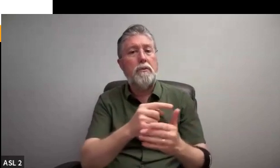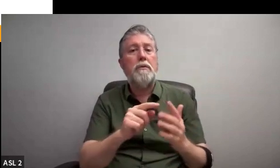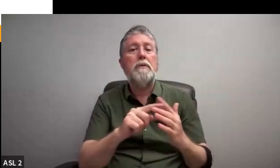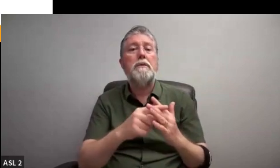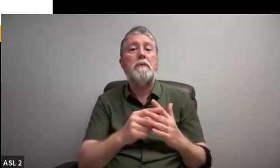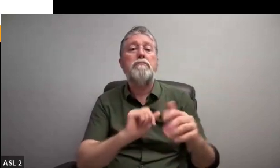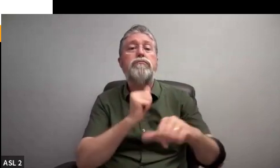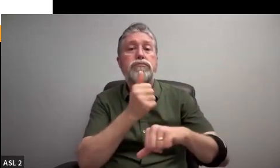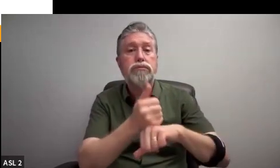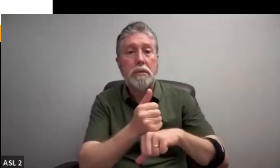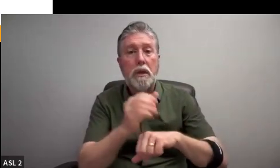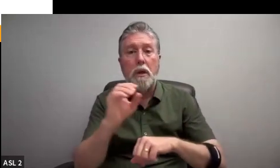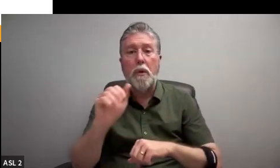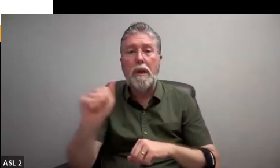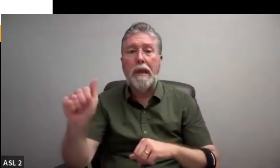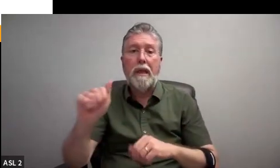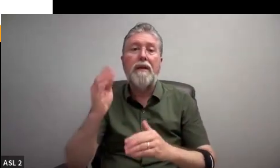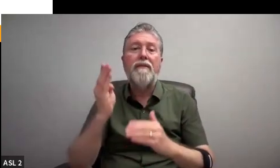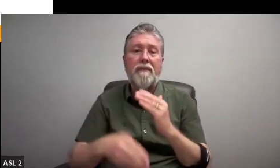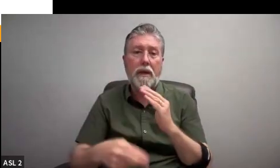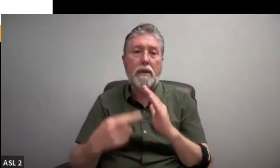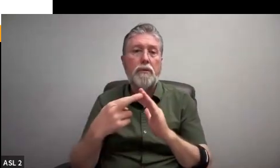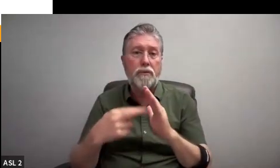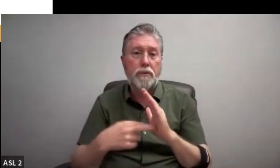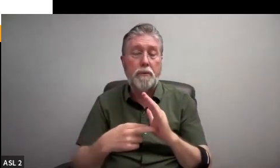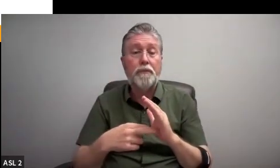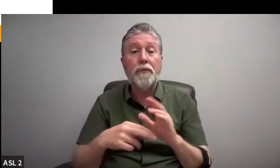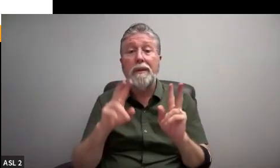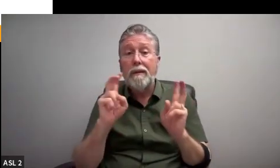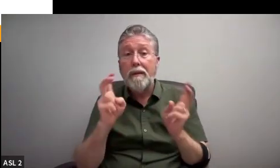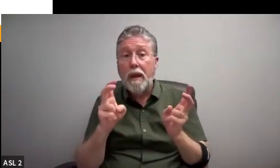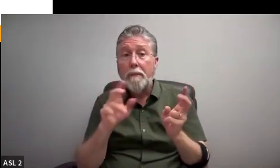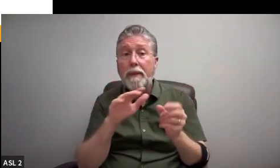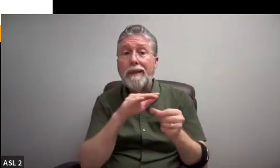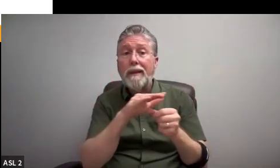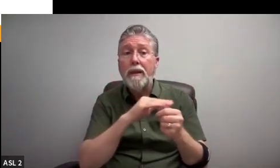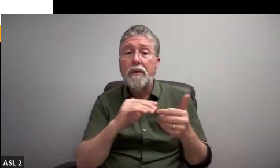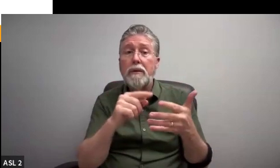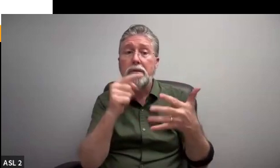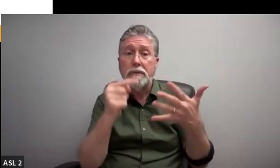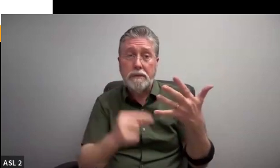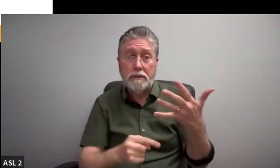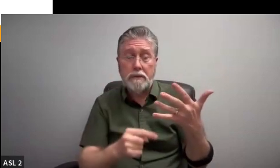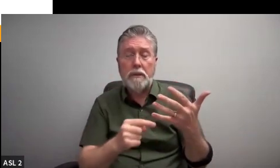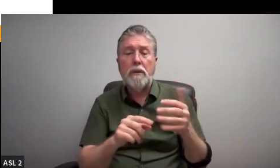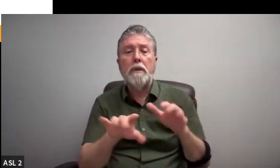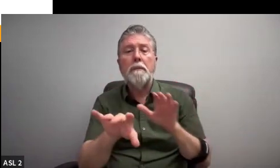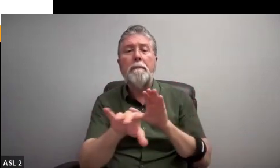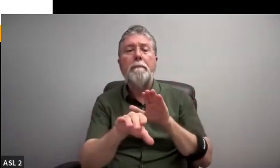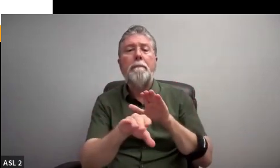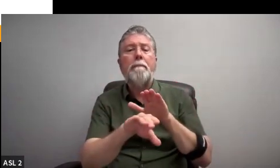the OAA final rule. The topic areas have been selected based on whether the OAA final rule